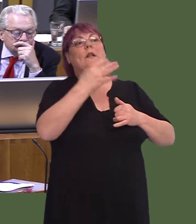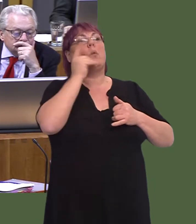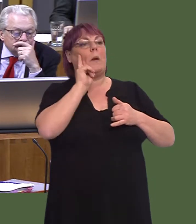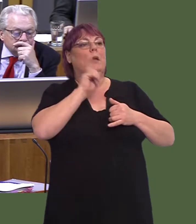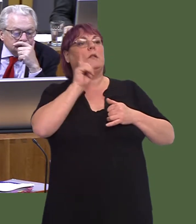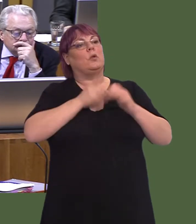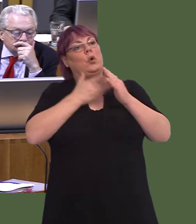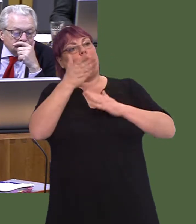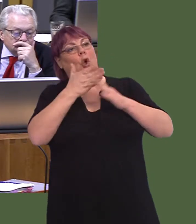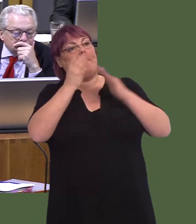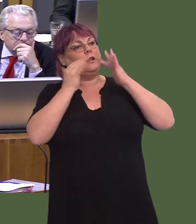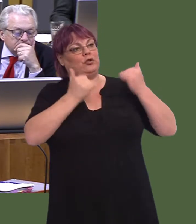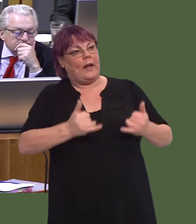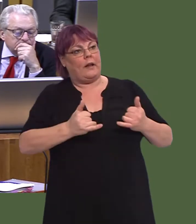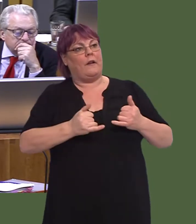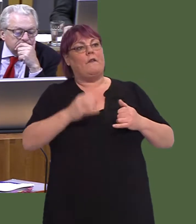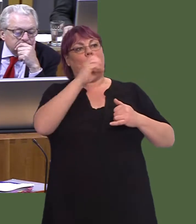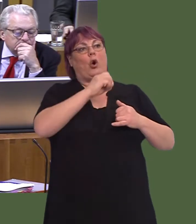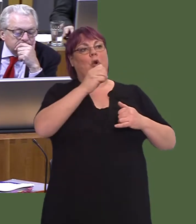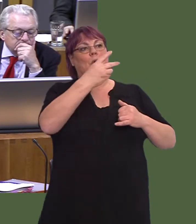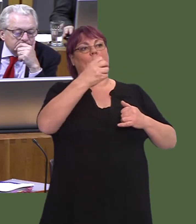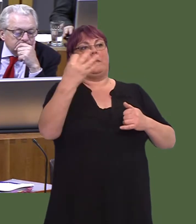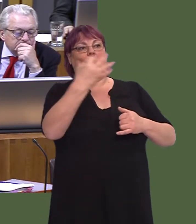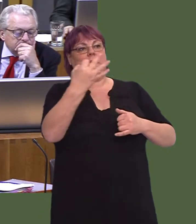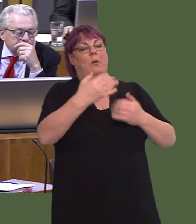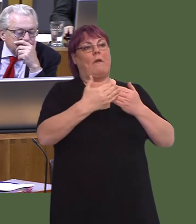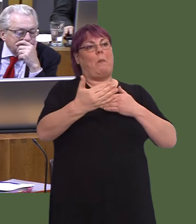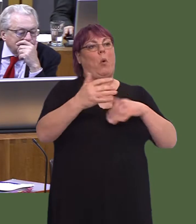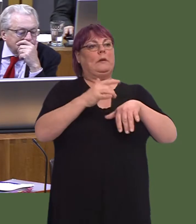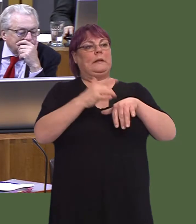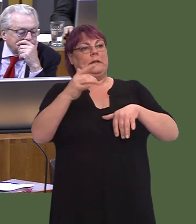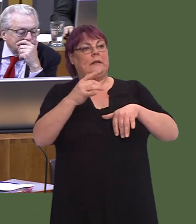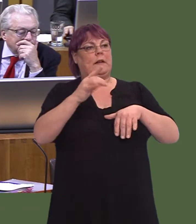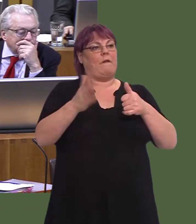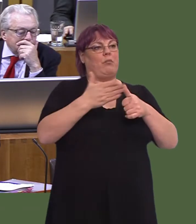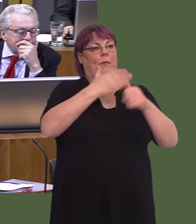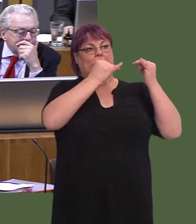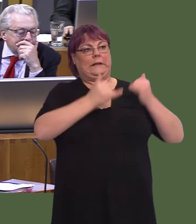From October 2018, we will be introducing a more sensitive primary test, allowing us